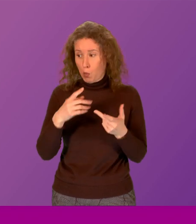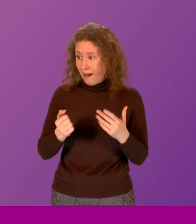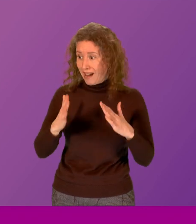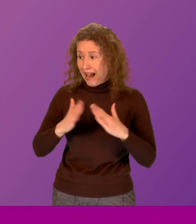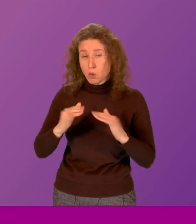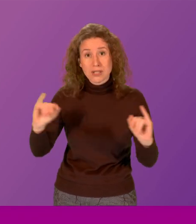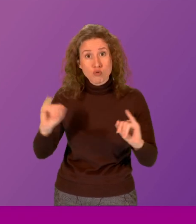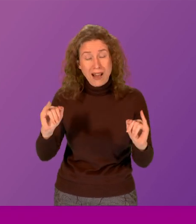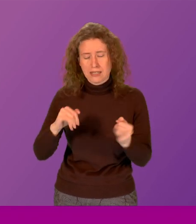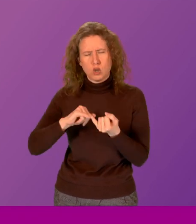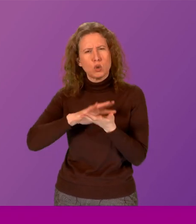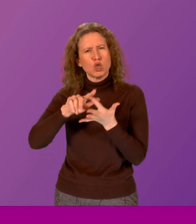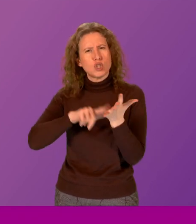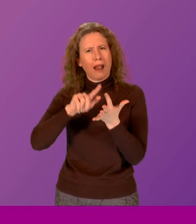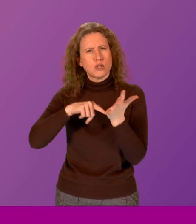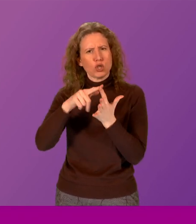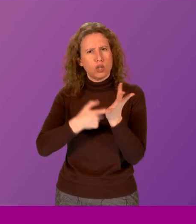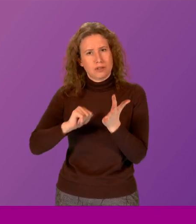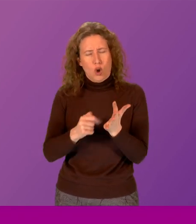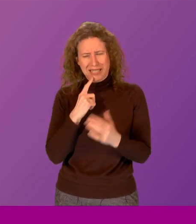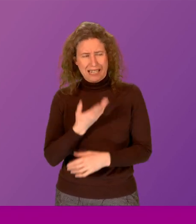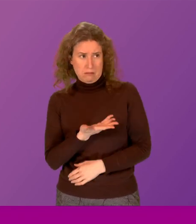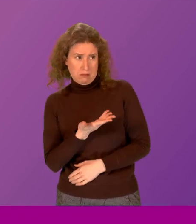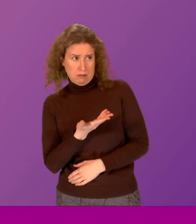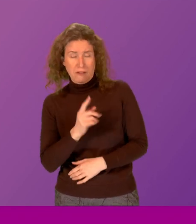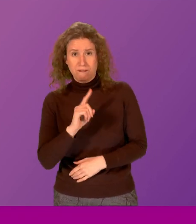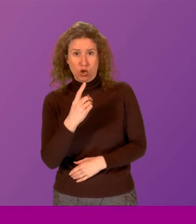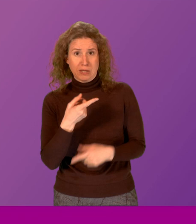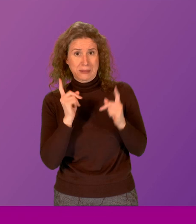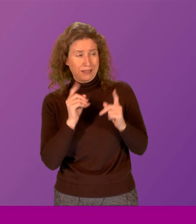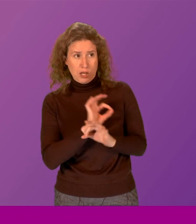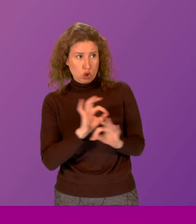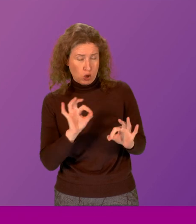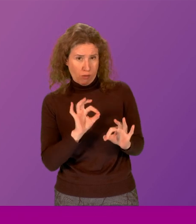Shelter Scotland has said that the First Minister has “no credibility”. As our country grapples